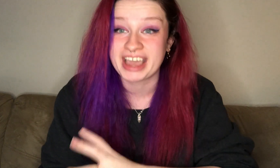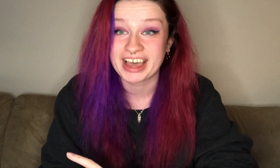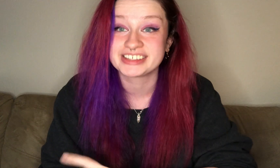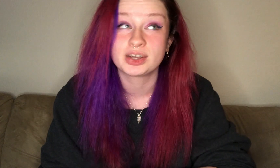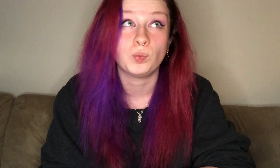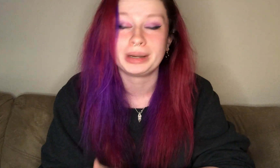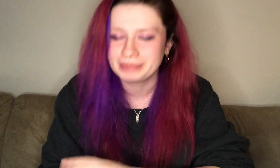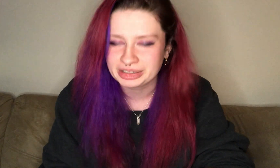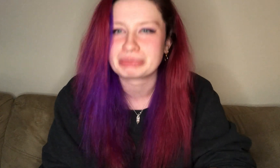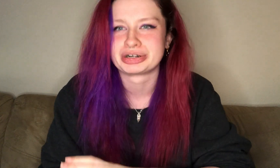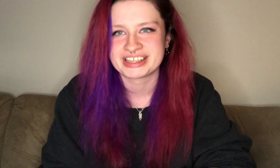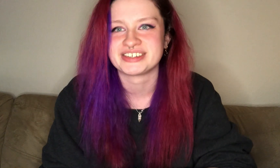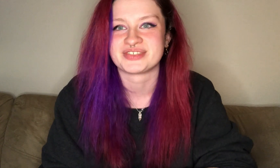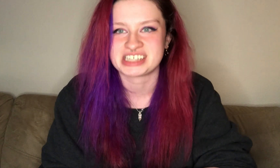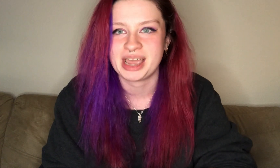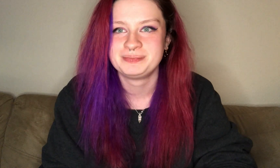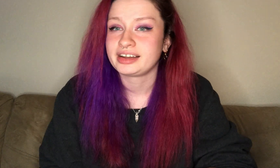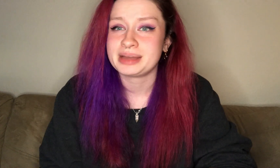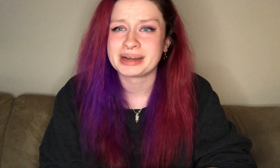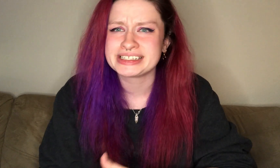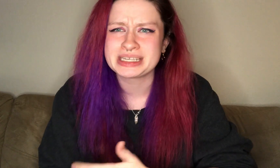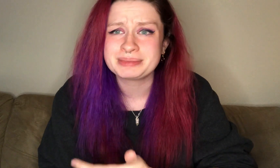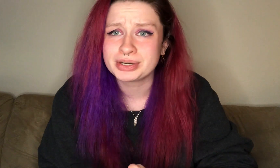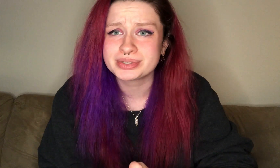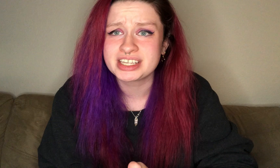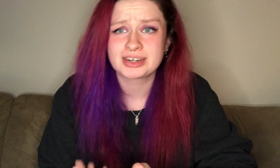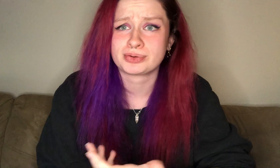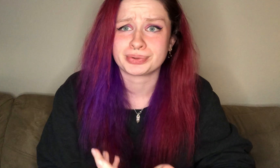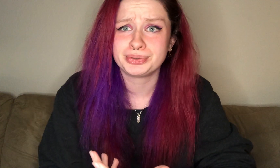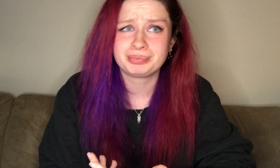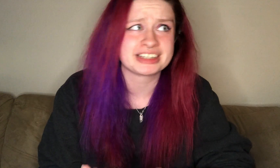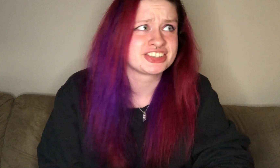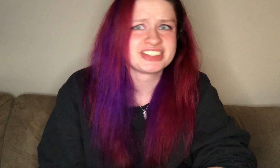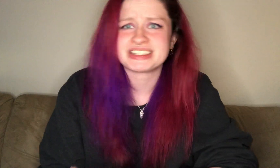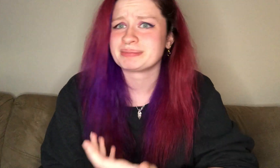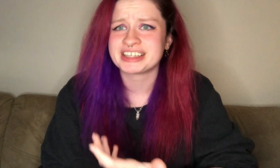asked one million percent of the time it might seem nosy or rude but it's just something that